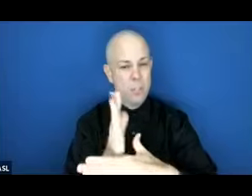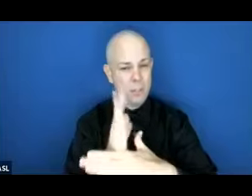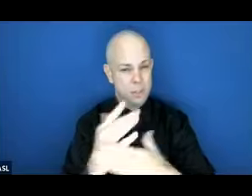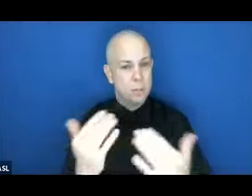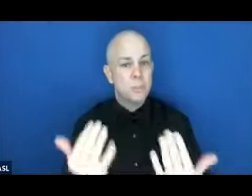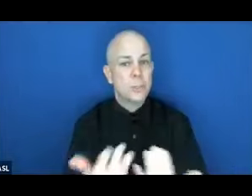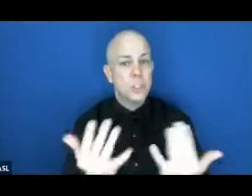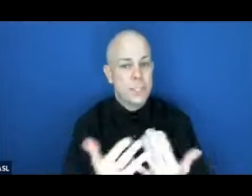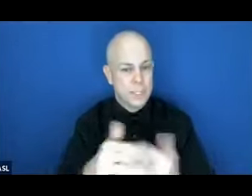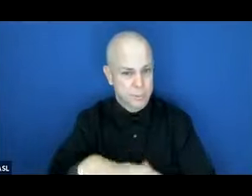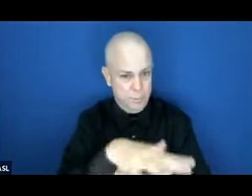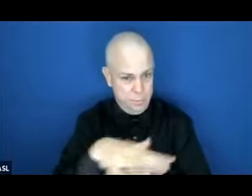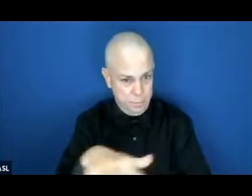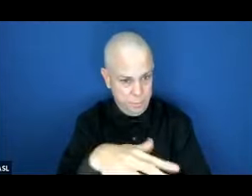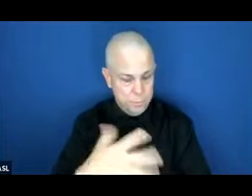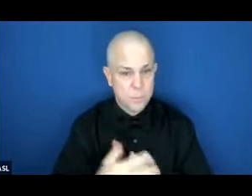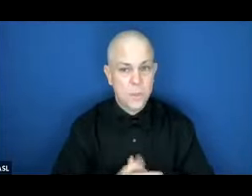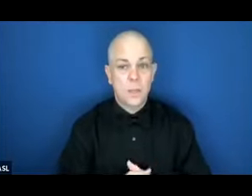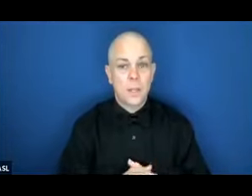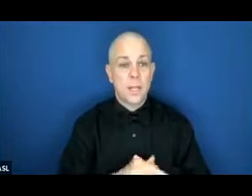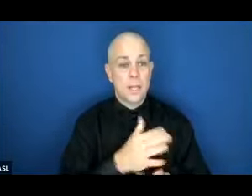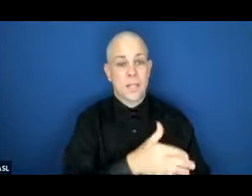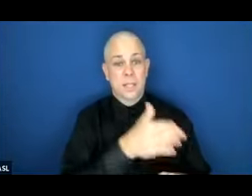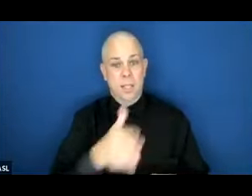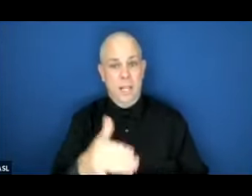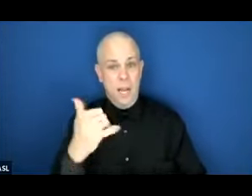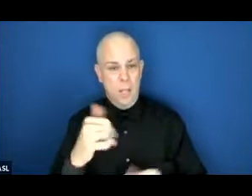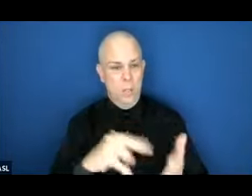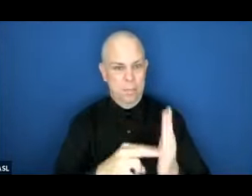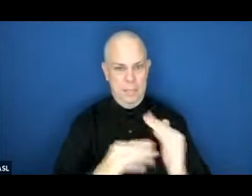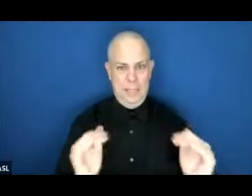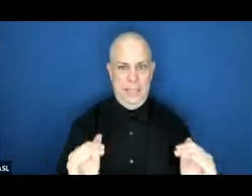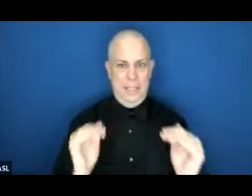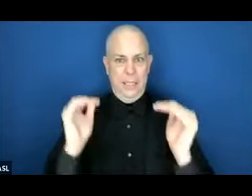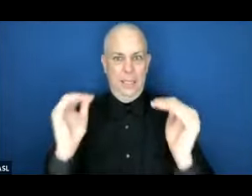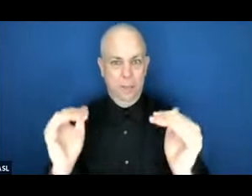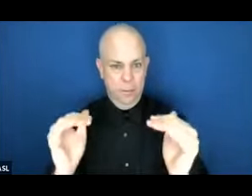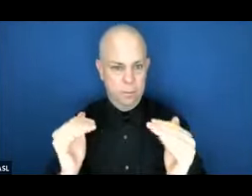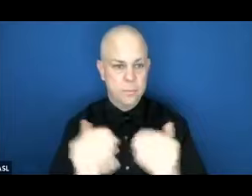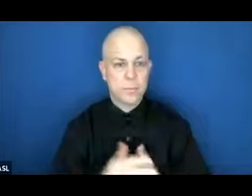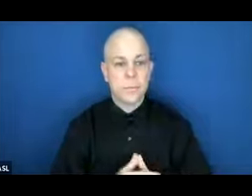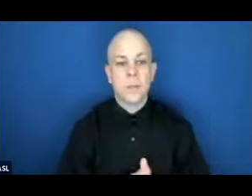elevated burning conditions, in the red extreme burning conditions